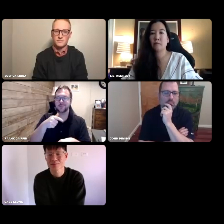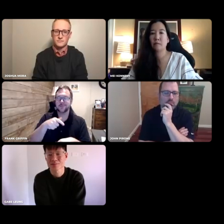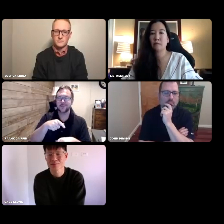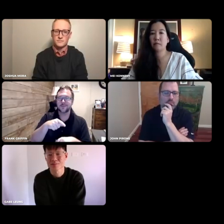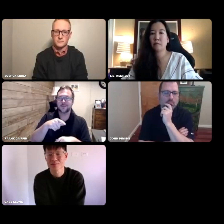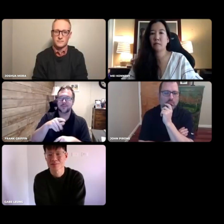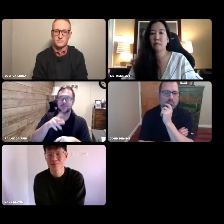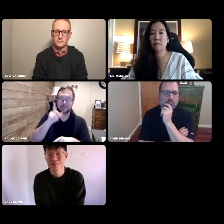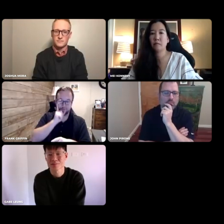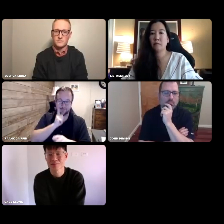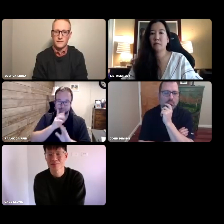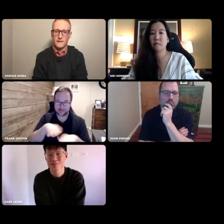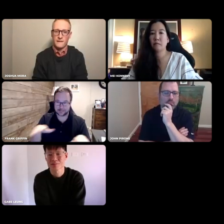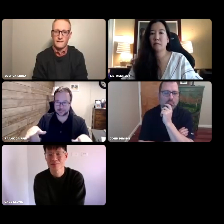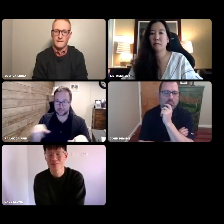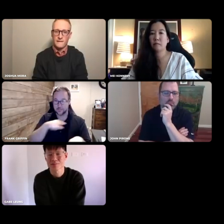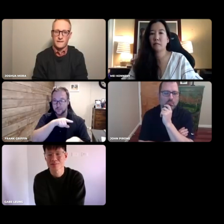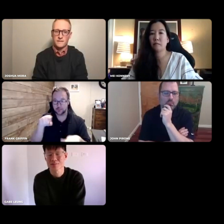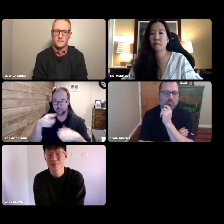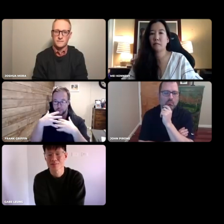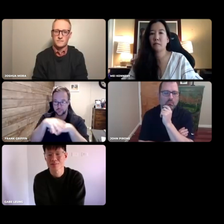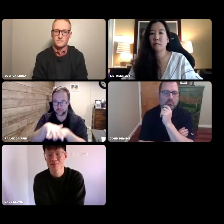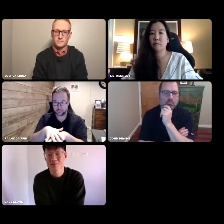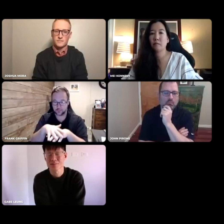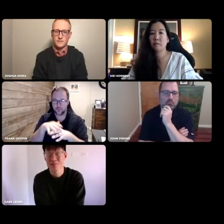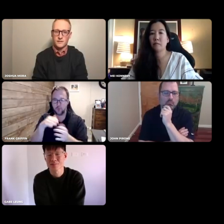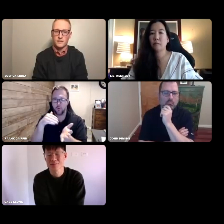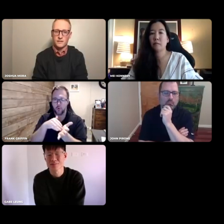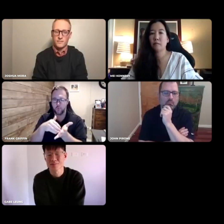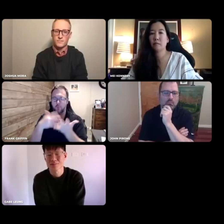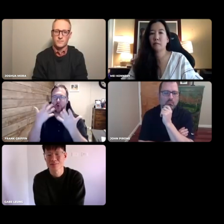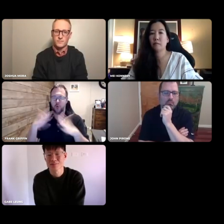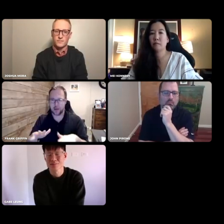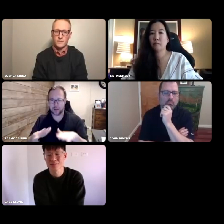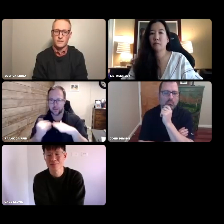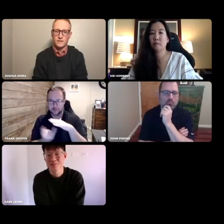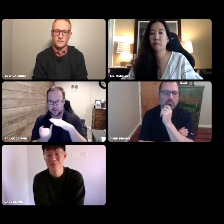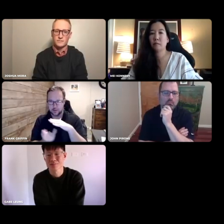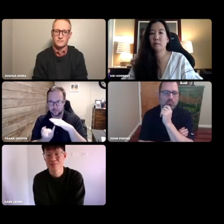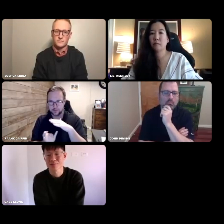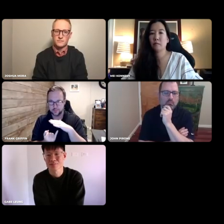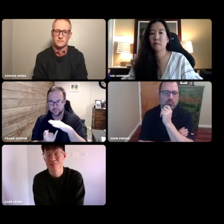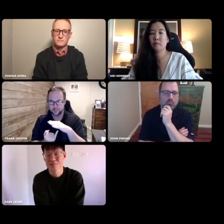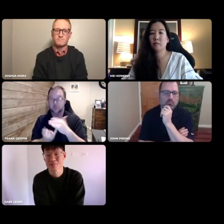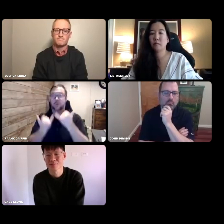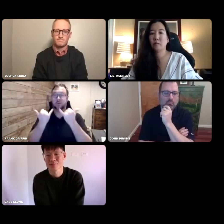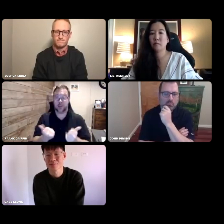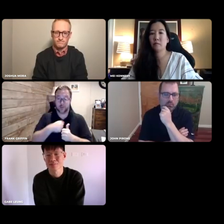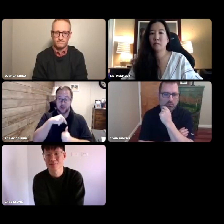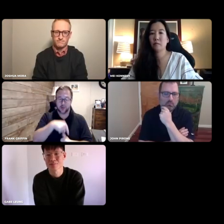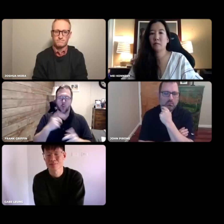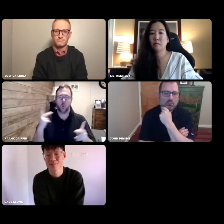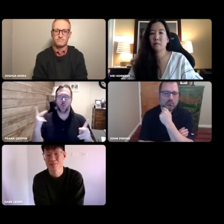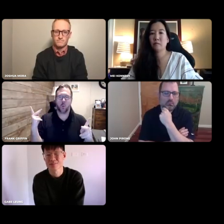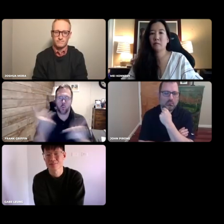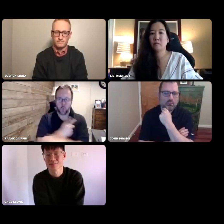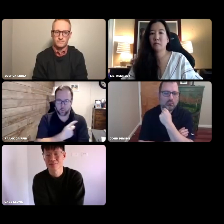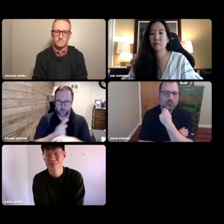One of the largest challenges with deaf kids who are mainstreamed: They're often already isolated in their environment.